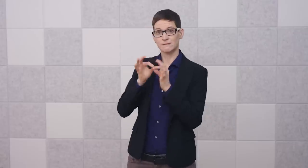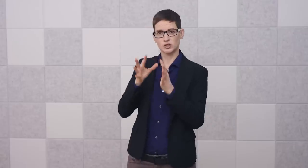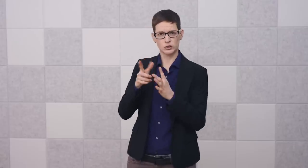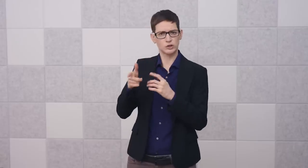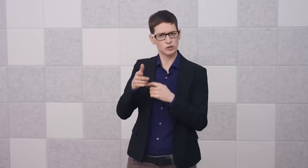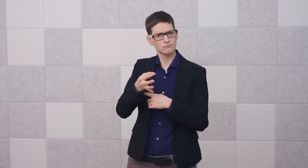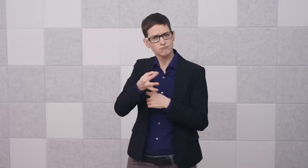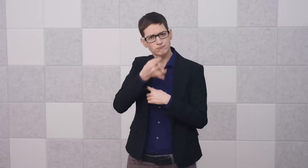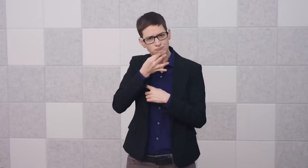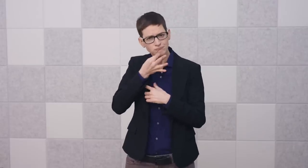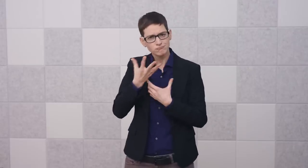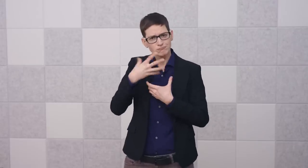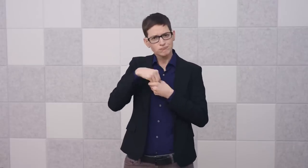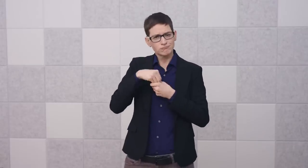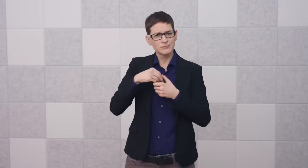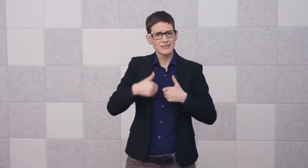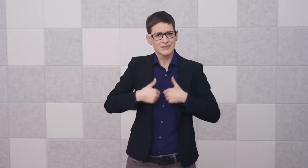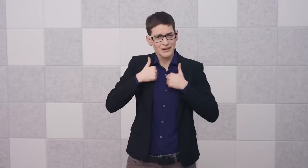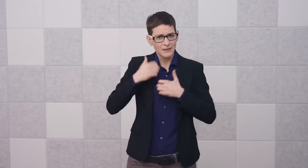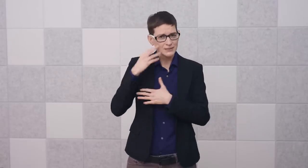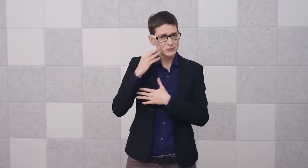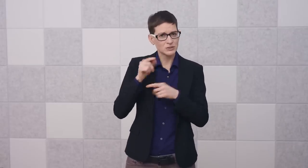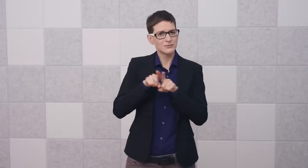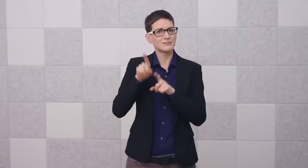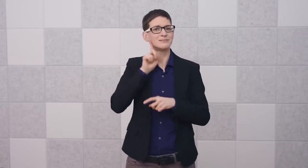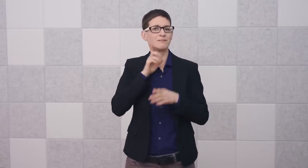They bring expertise and lived experience as a Deaf person to the interpretation.